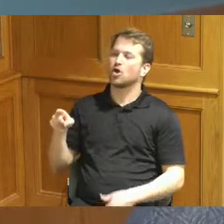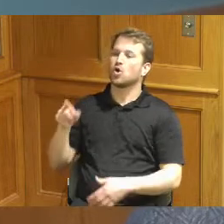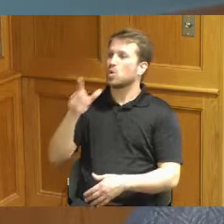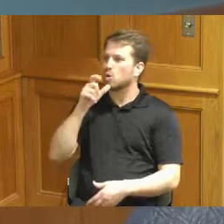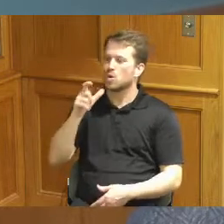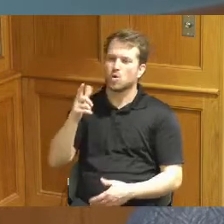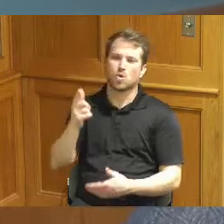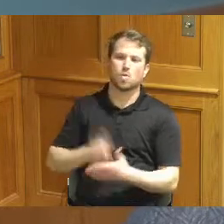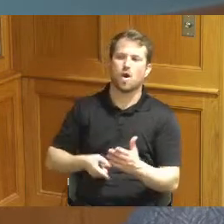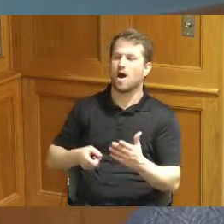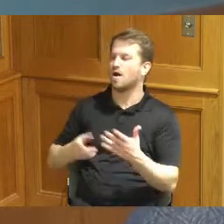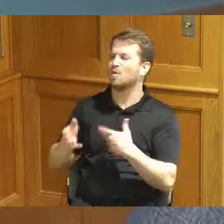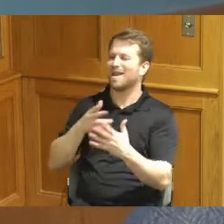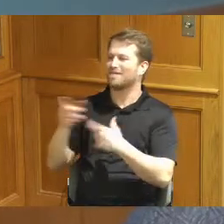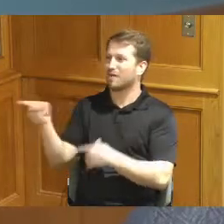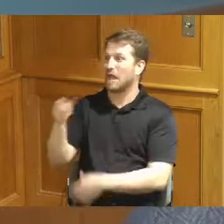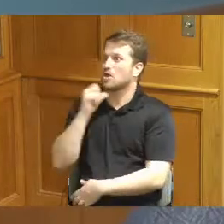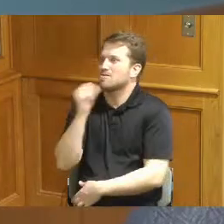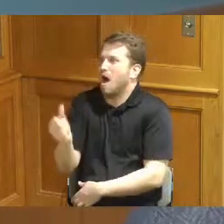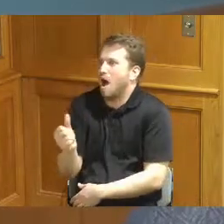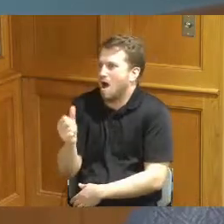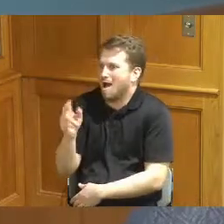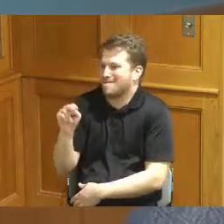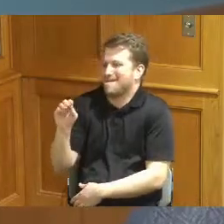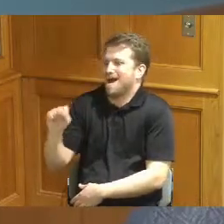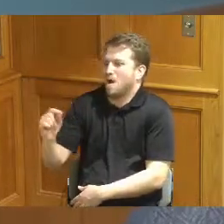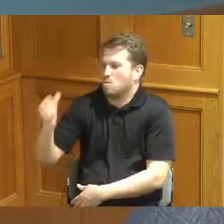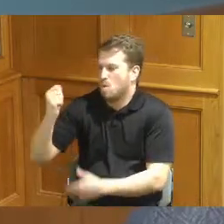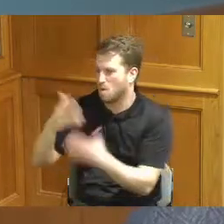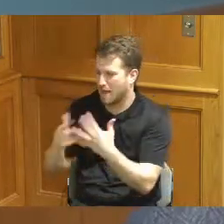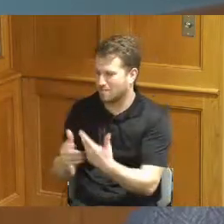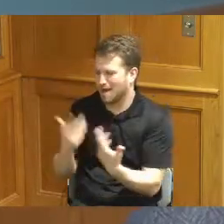they're not going I don't know if they're gonna do it or not because we I haven't talked to them